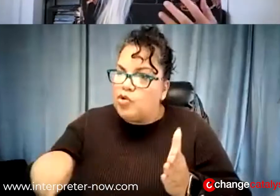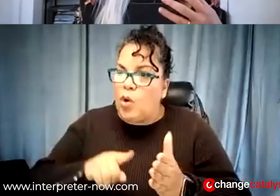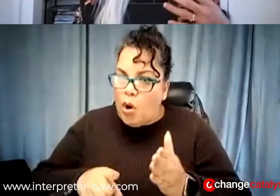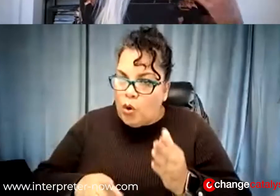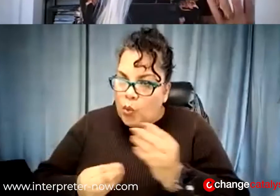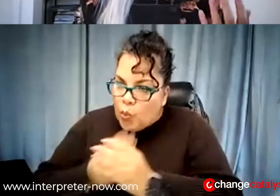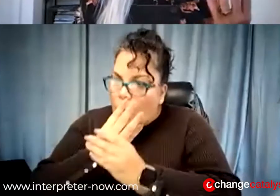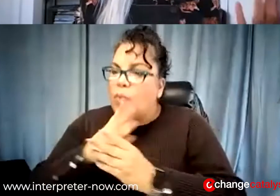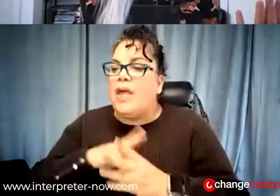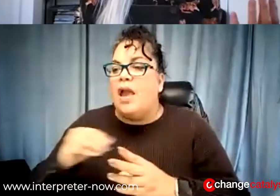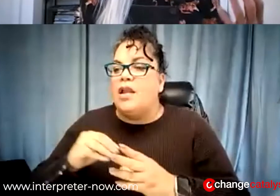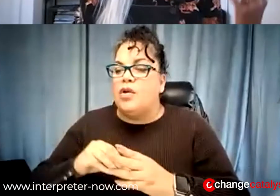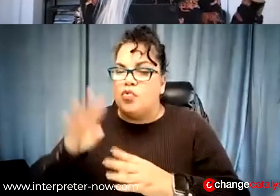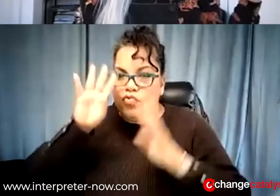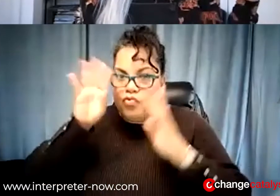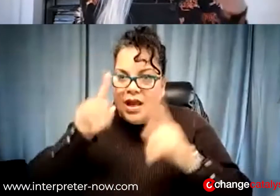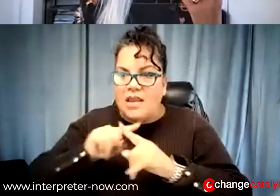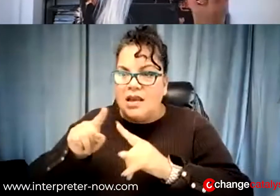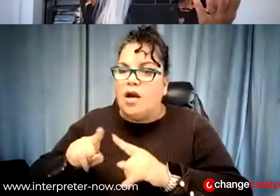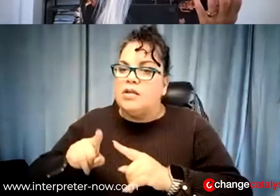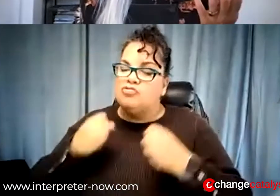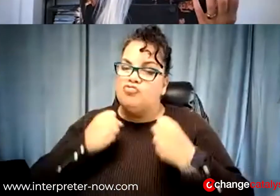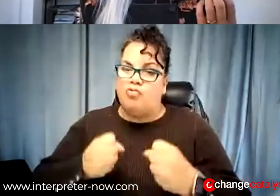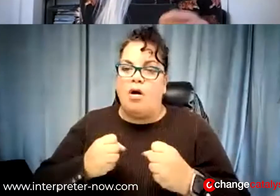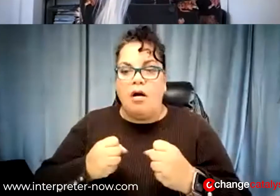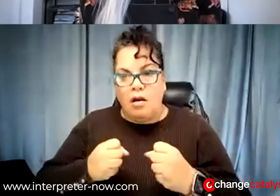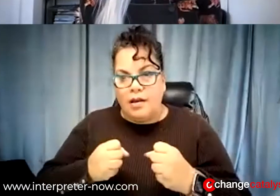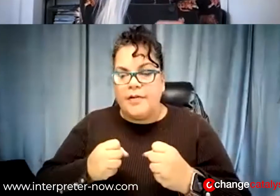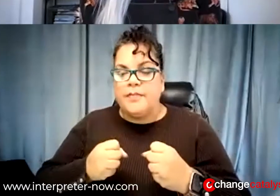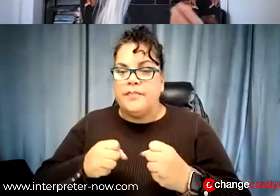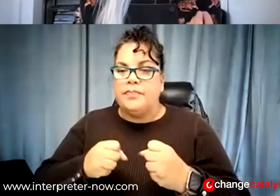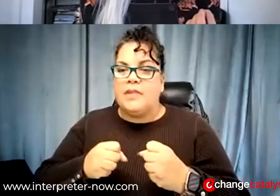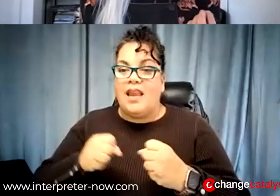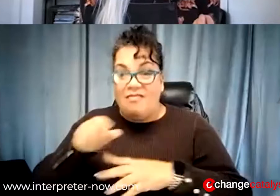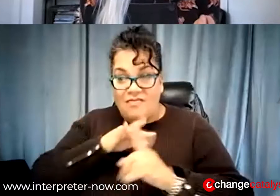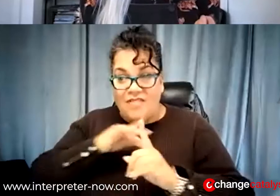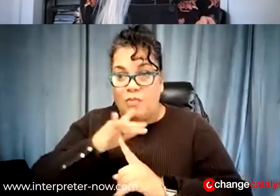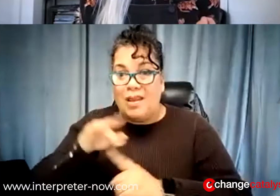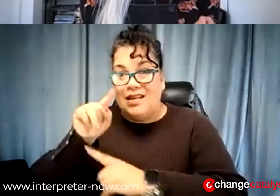robust environment and collection of trails, we also know that we can't be successful in